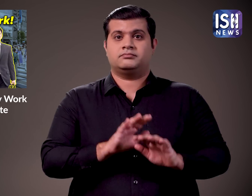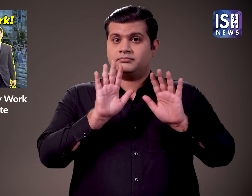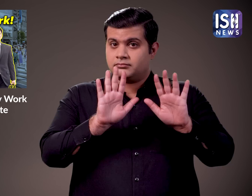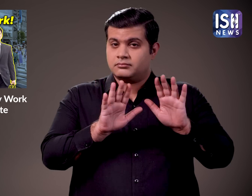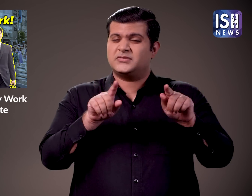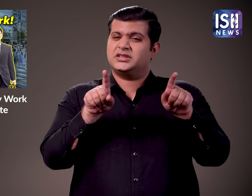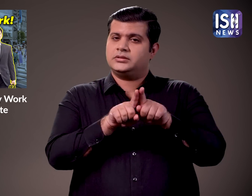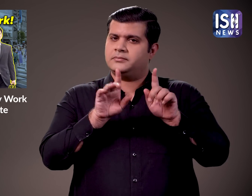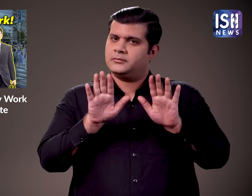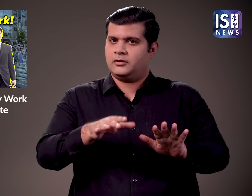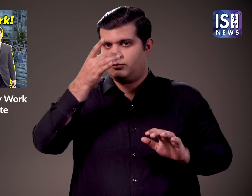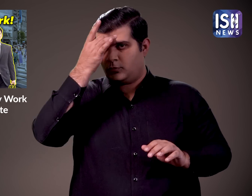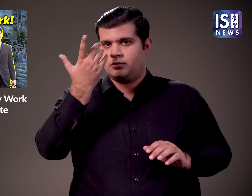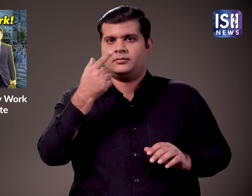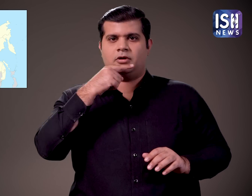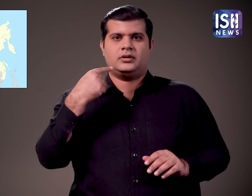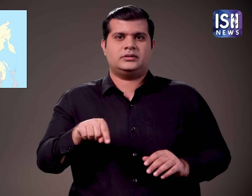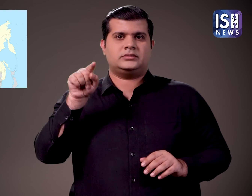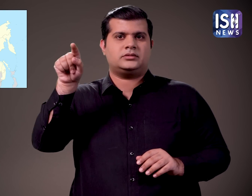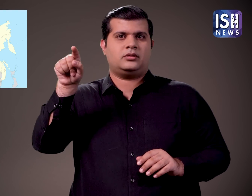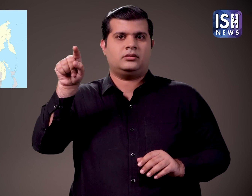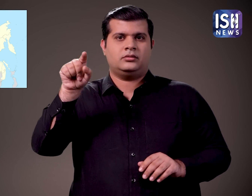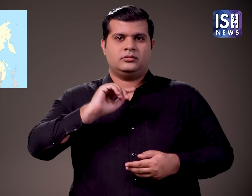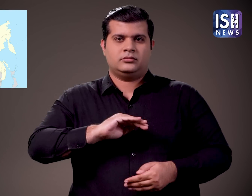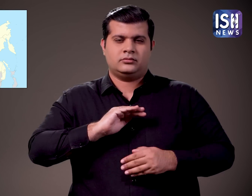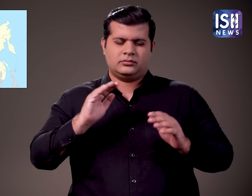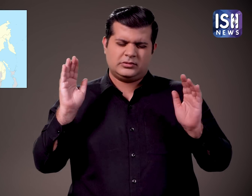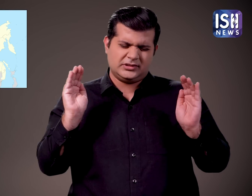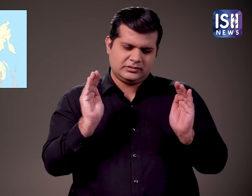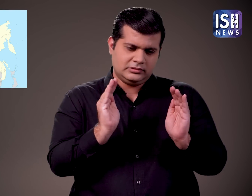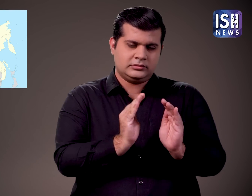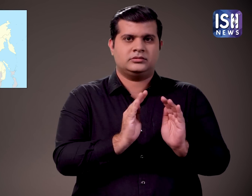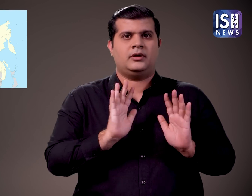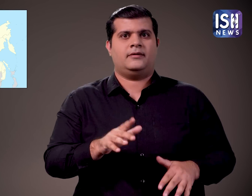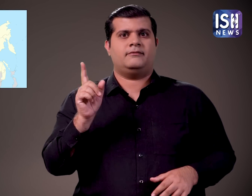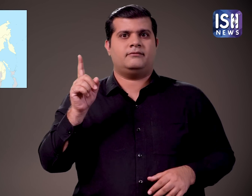Russia is also facing a similar problem. They are also seeing a decline in birth rate.